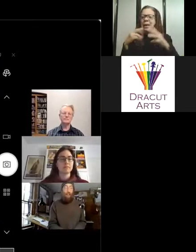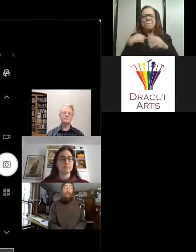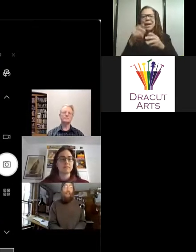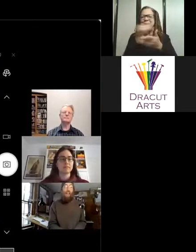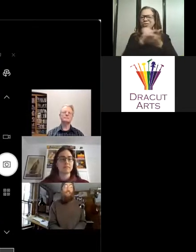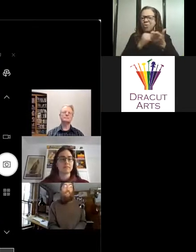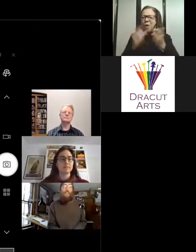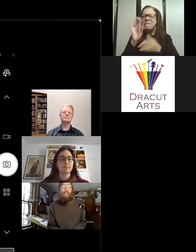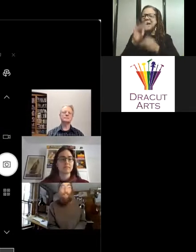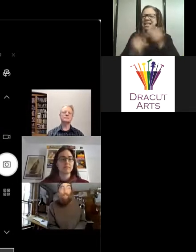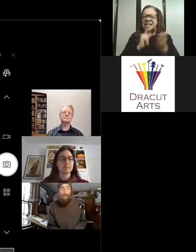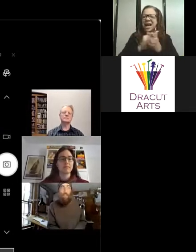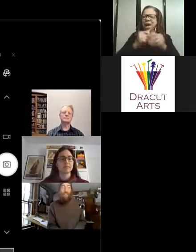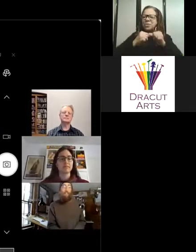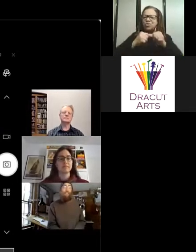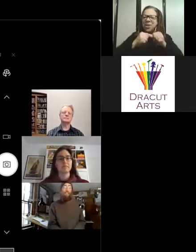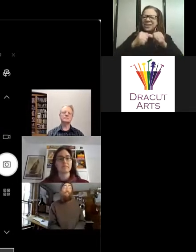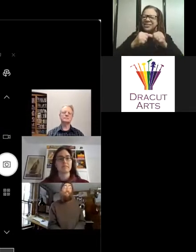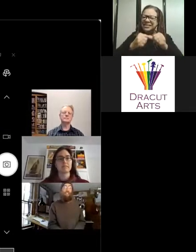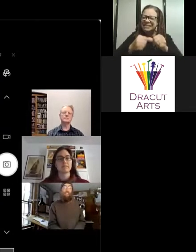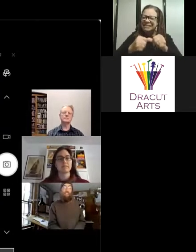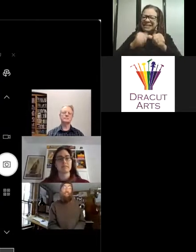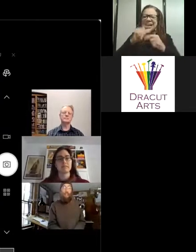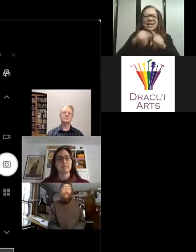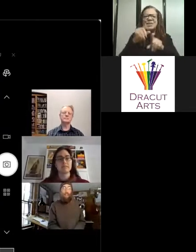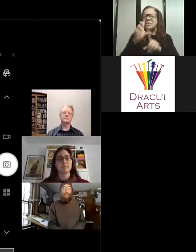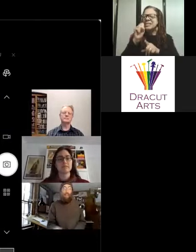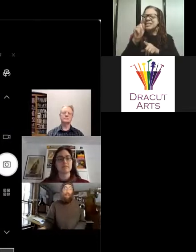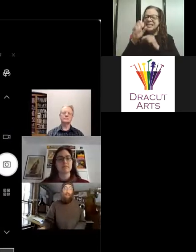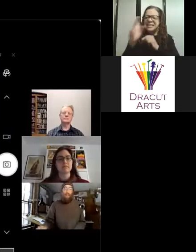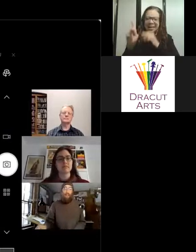all I have the attention for is stick figures! Well, let's try this... and within a